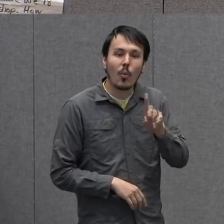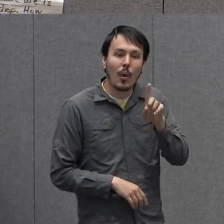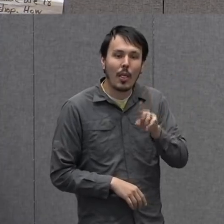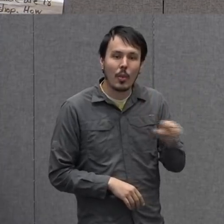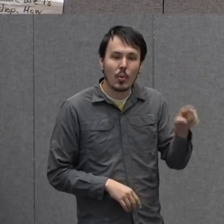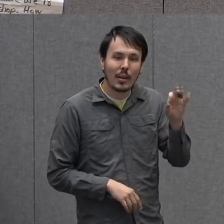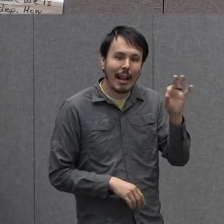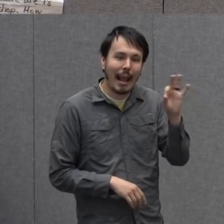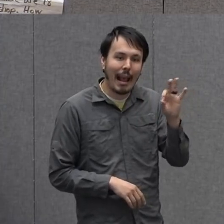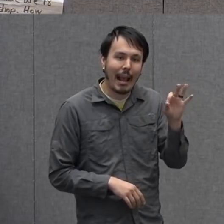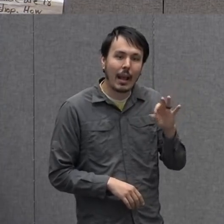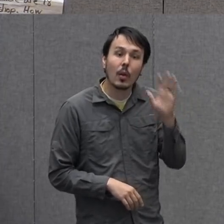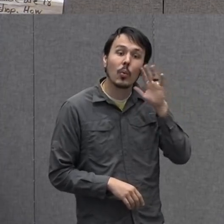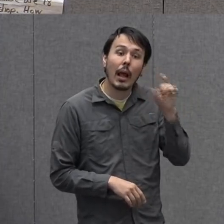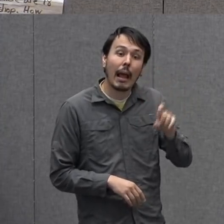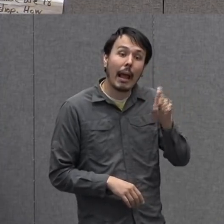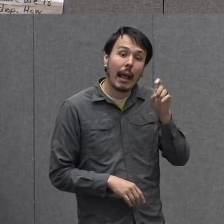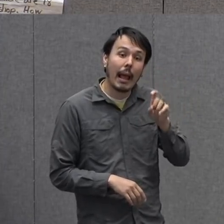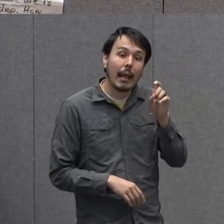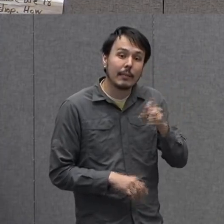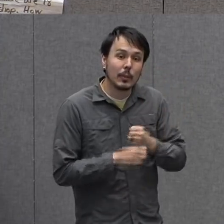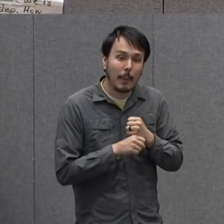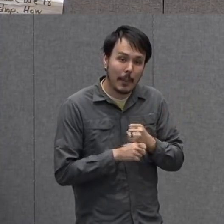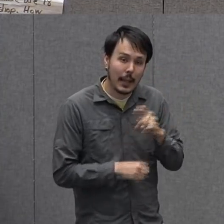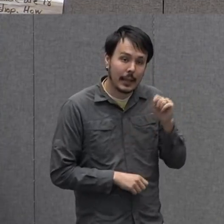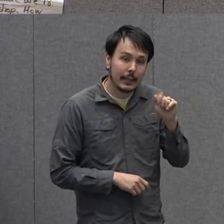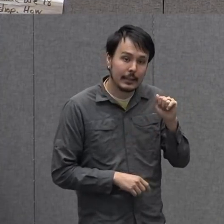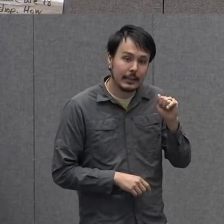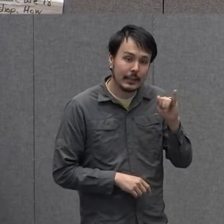and we have to try and make a tic-tac-toe that is